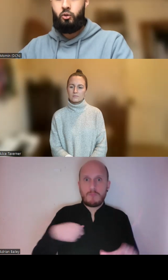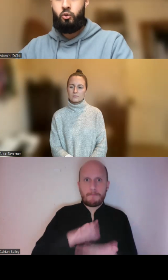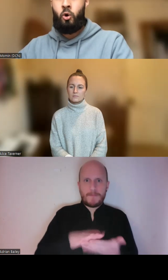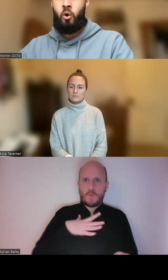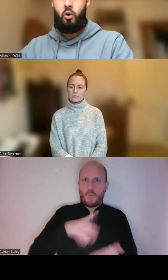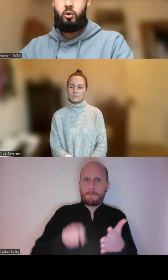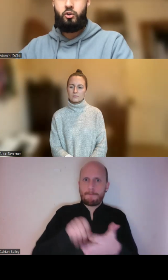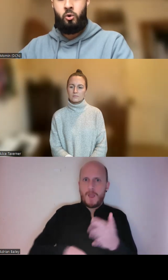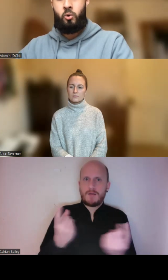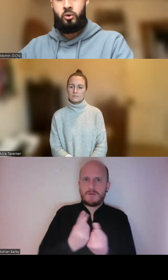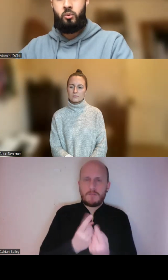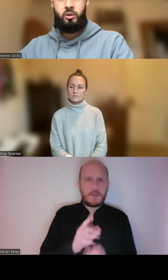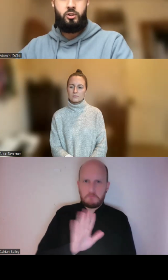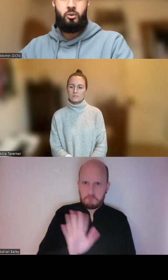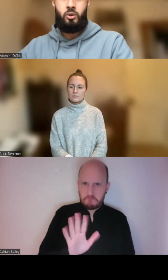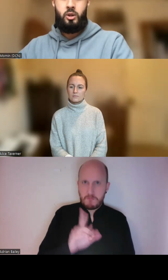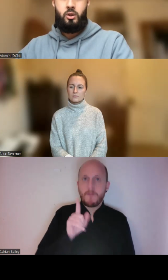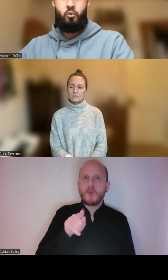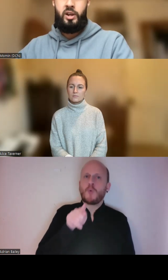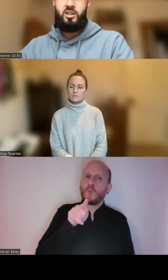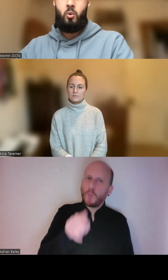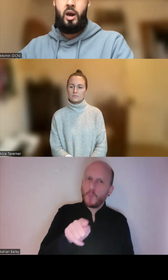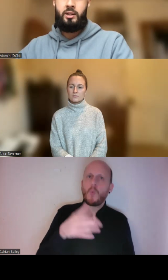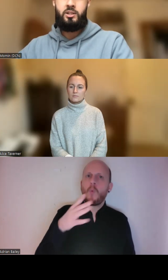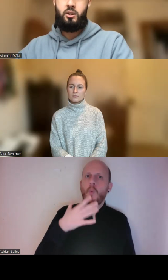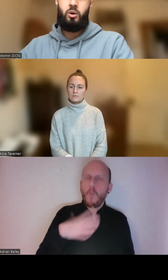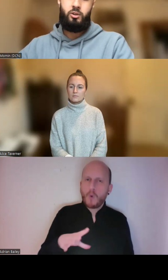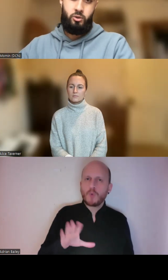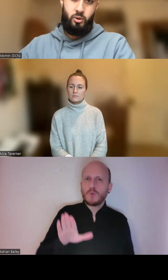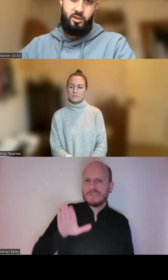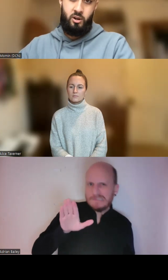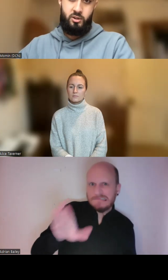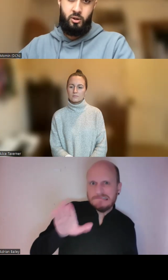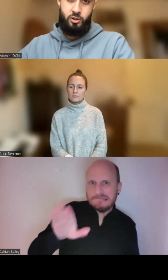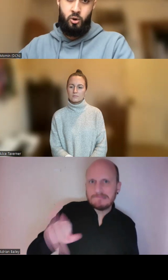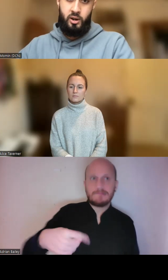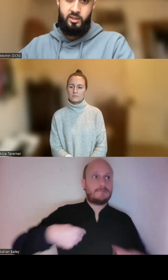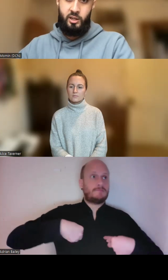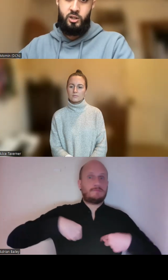You're going to want to raise awareness to what you do as an arts and culture organization